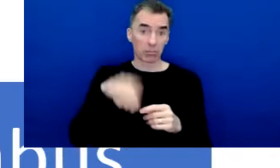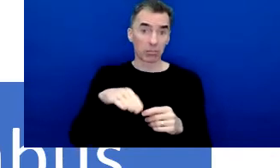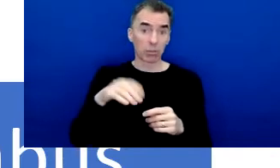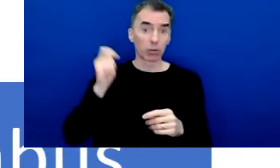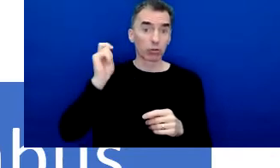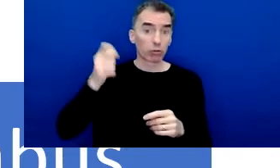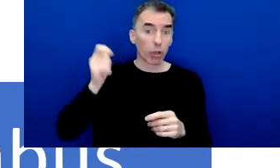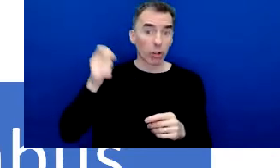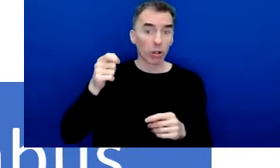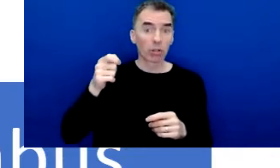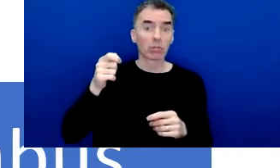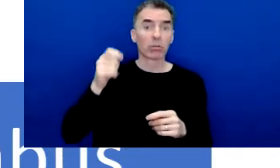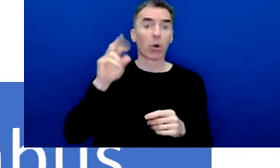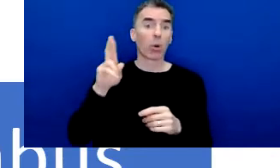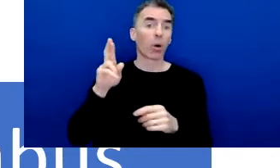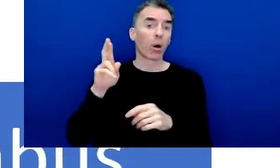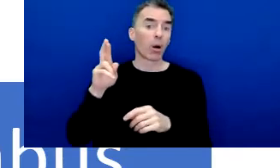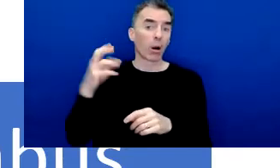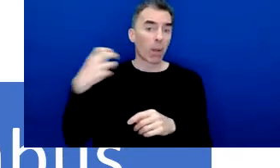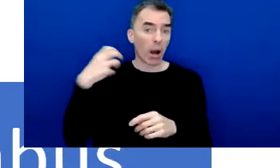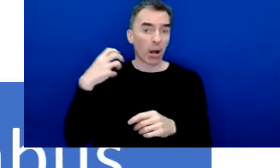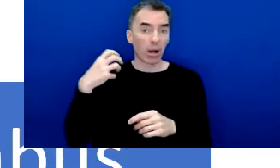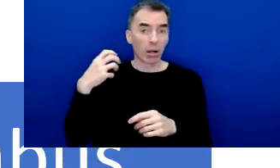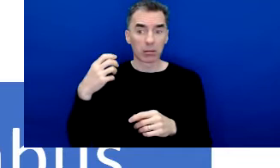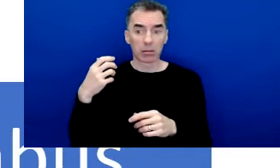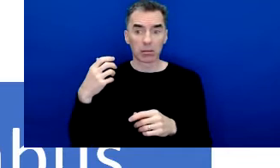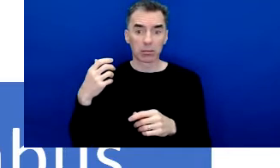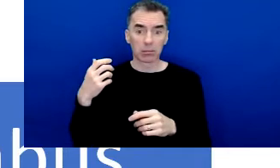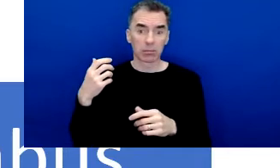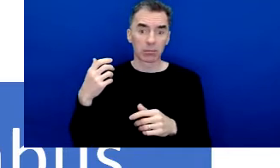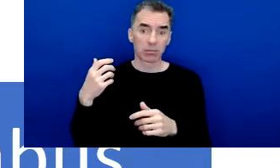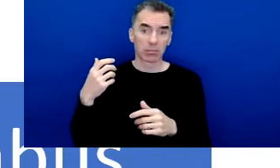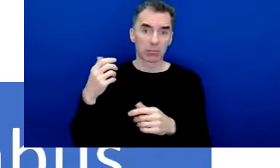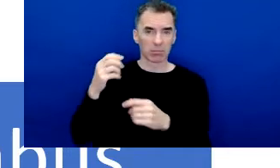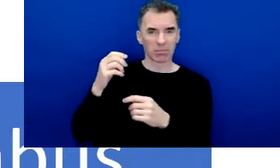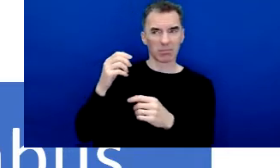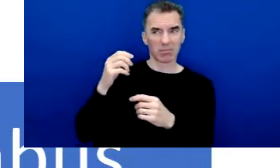can't get by with or if we just don't show up to class. But I think